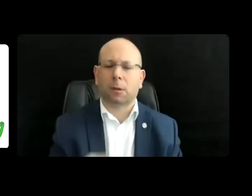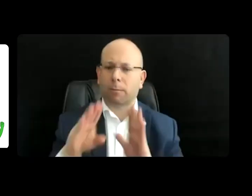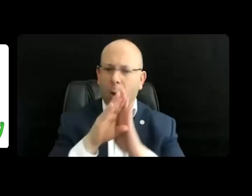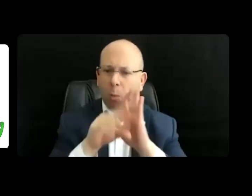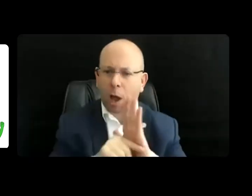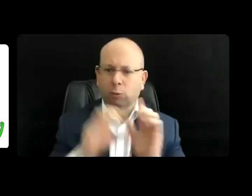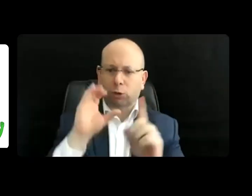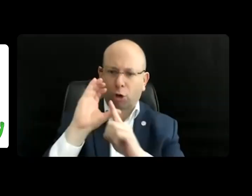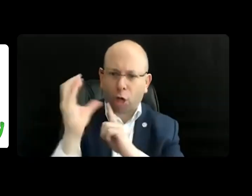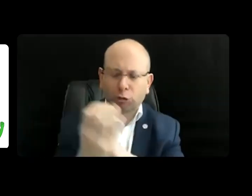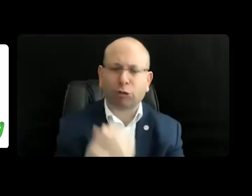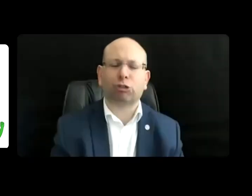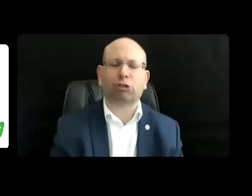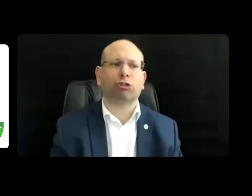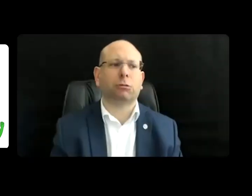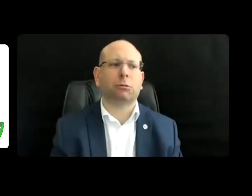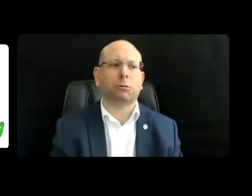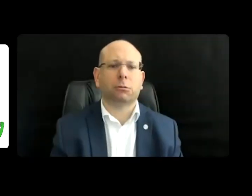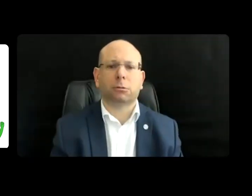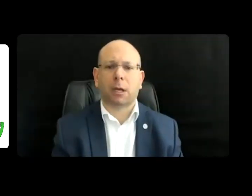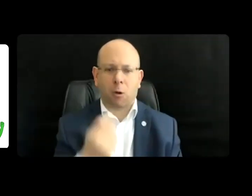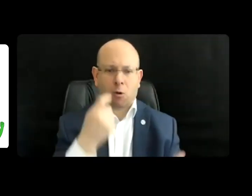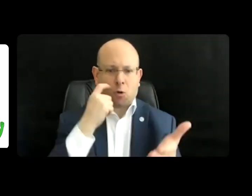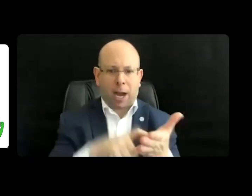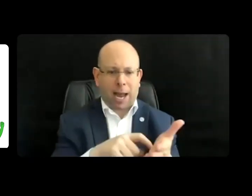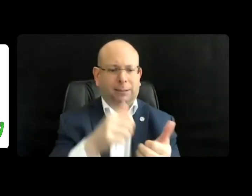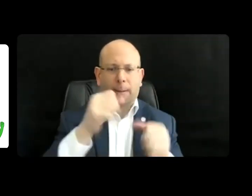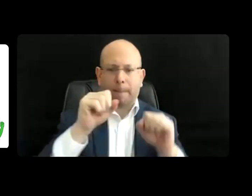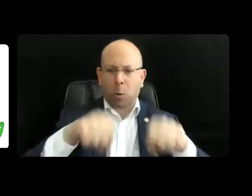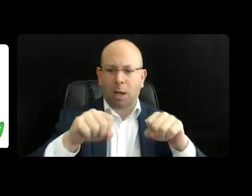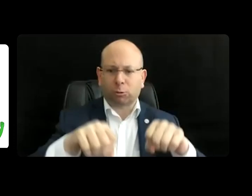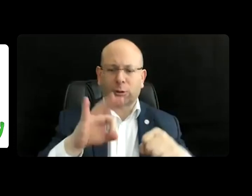When we look back at all contributions that are made by people from a